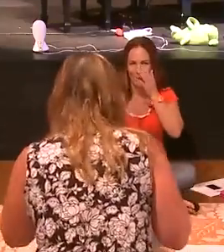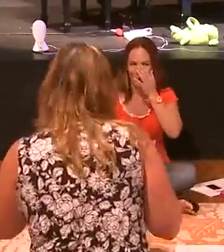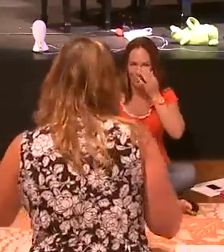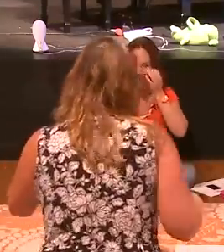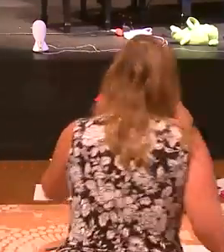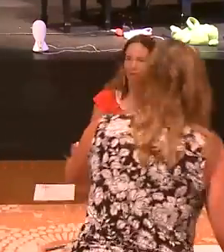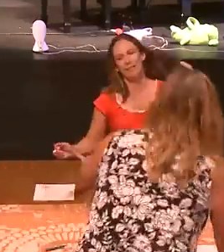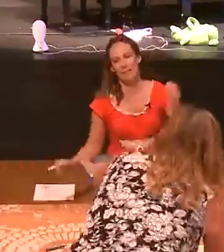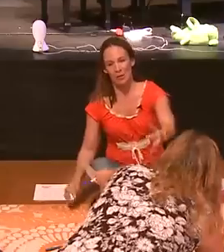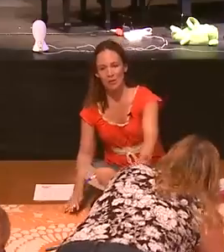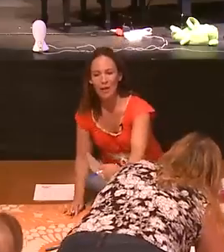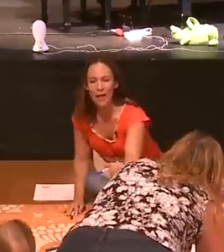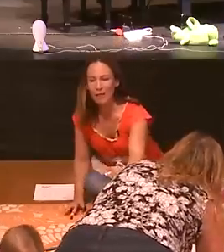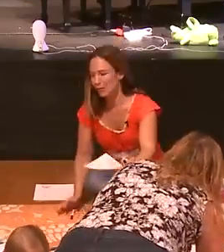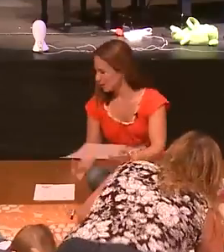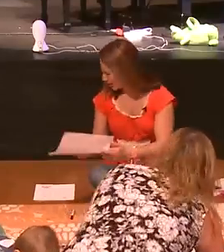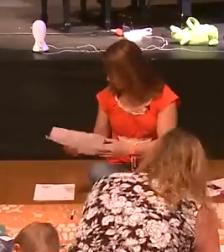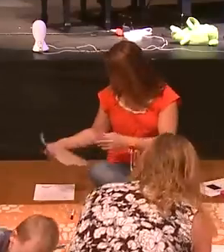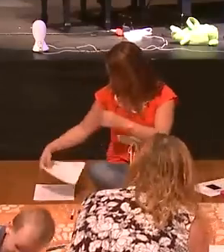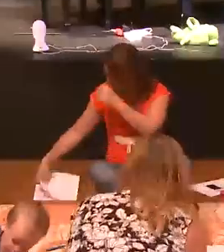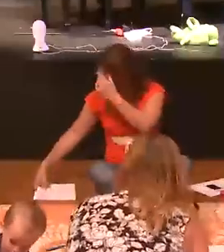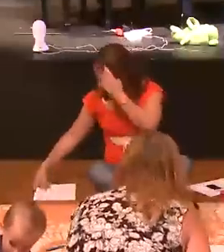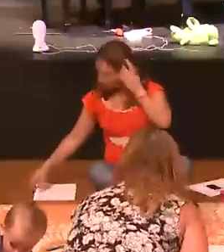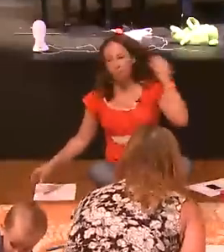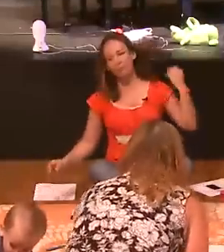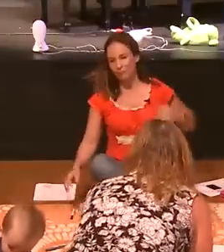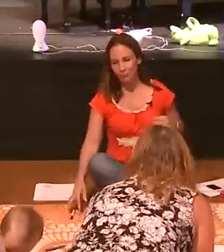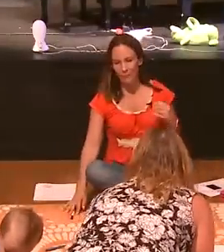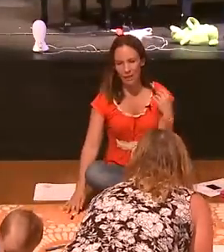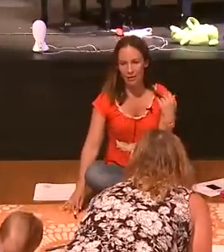She'll know more. Yup. Alright. We've got that one. I know.